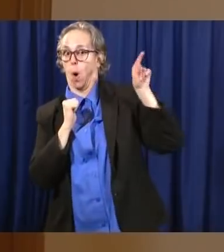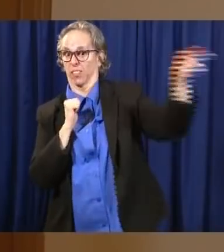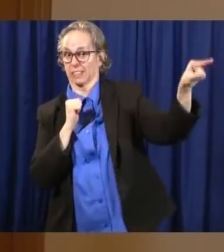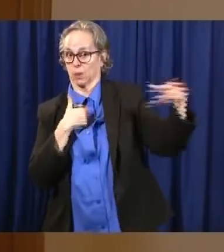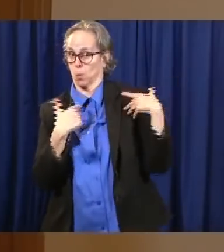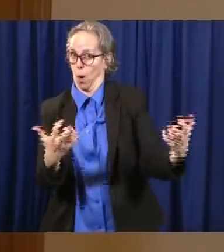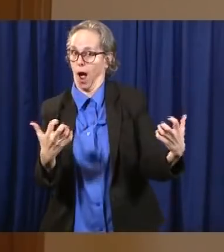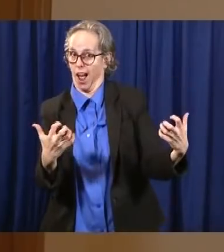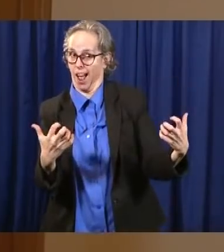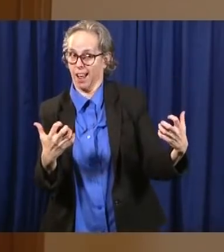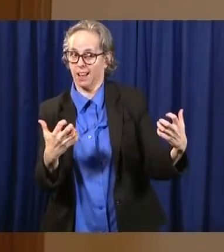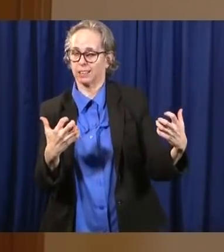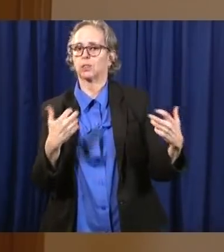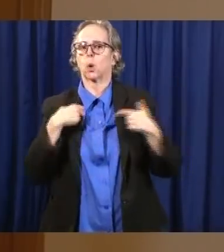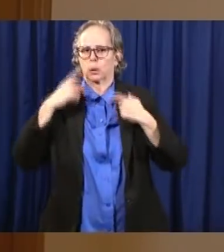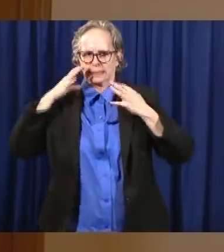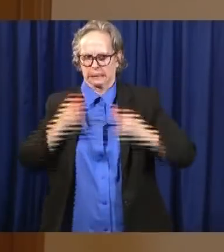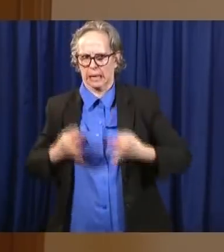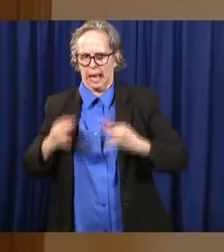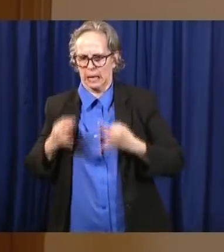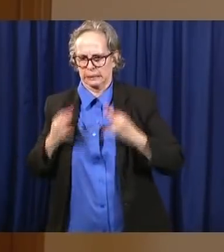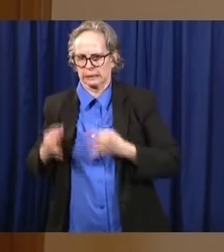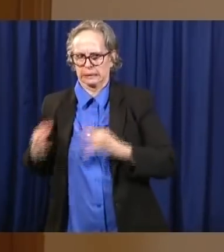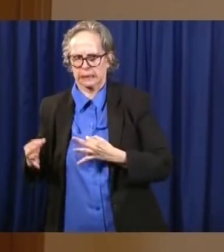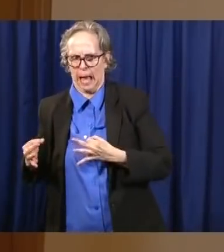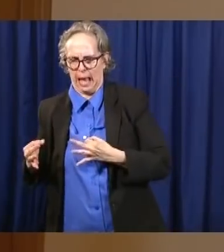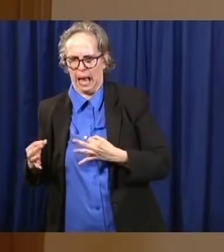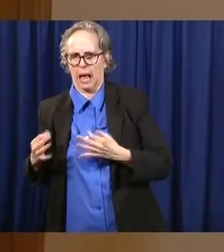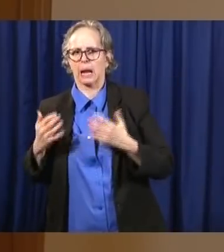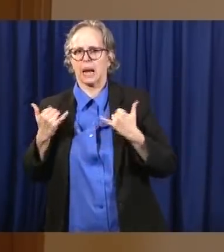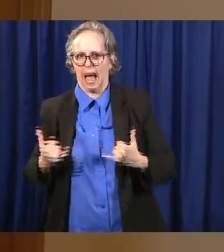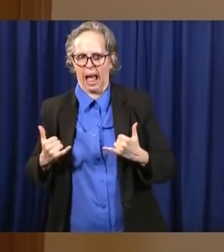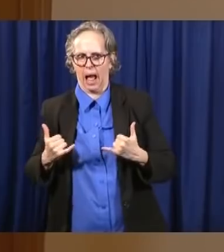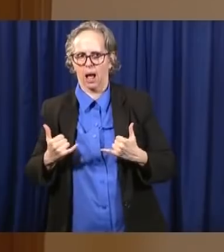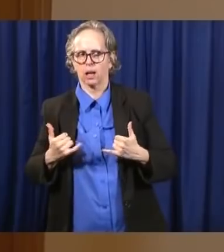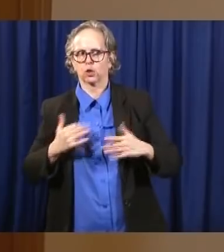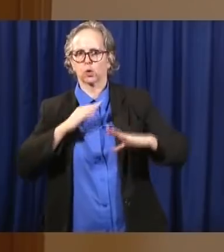HAVING TO MAKE HARD DECISIONS. WE KNOW WE HAVE LARGER SHORTAGES OF PPE AND VENTILATORS AND WE ARE DOING